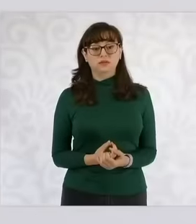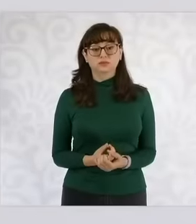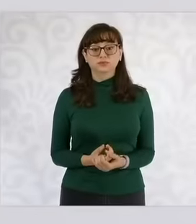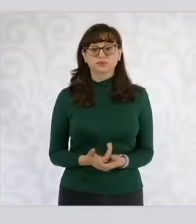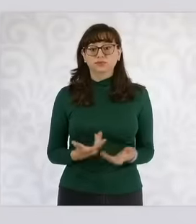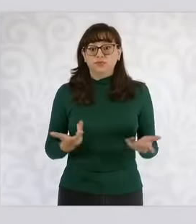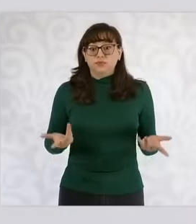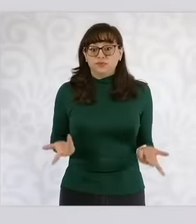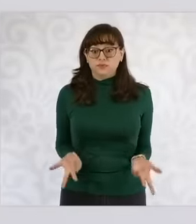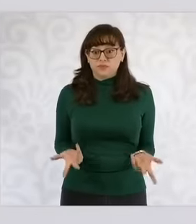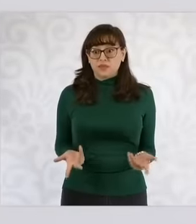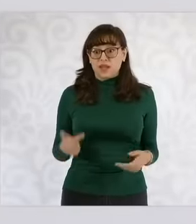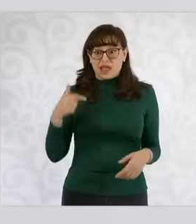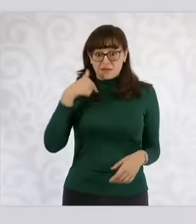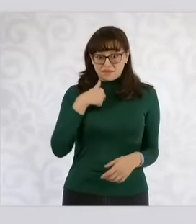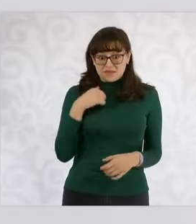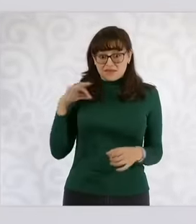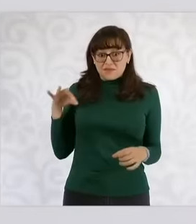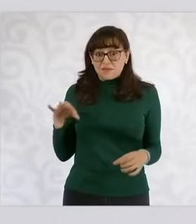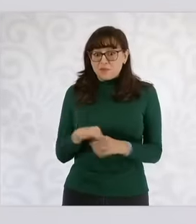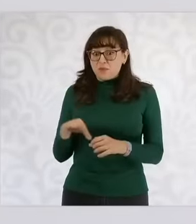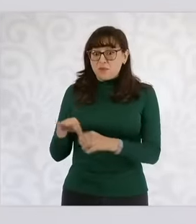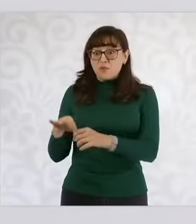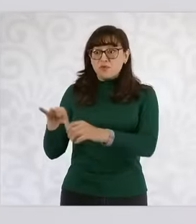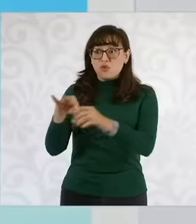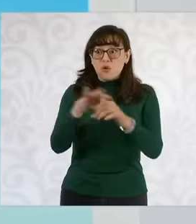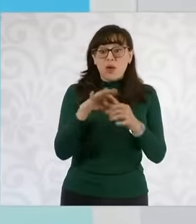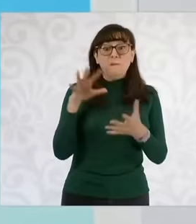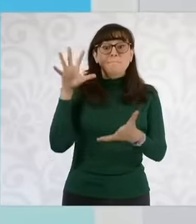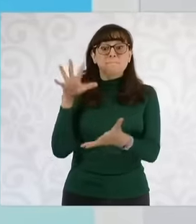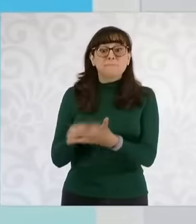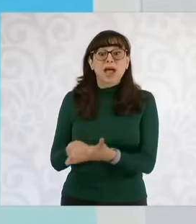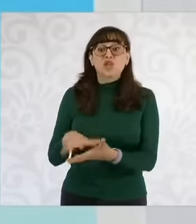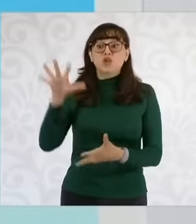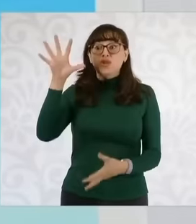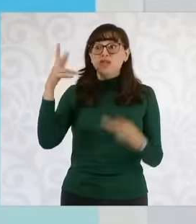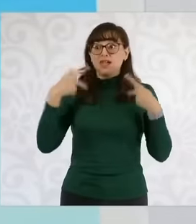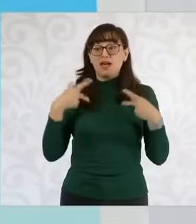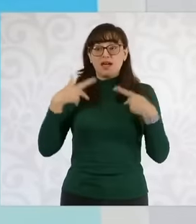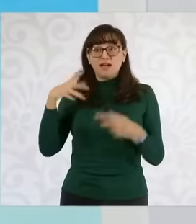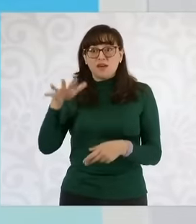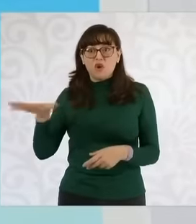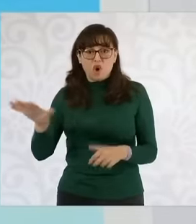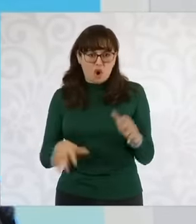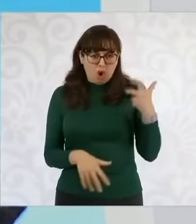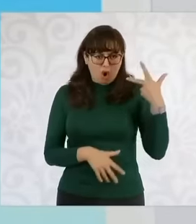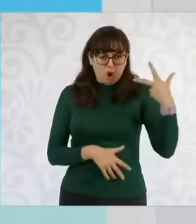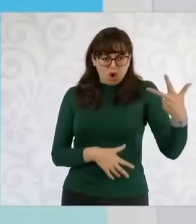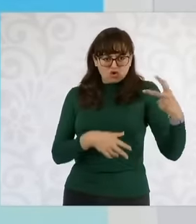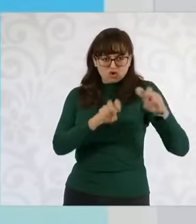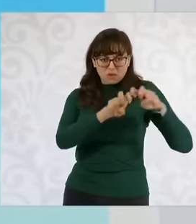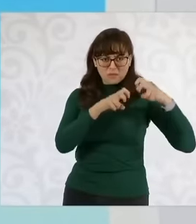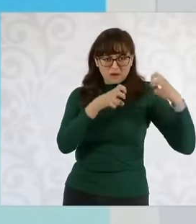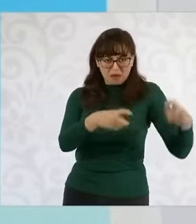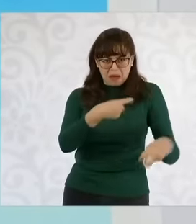sovereign and second wait no let's not get ahead of ourselves